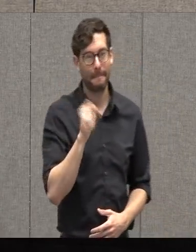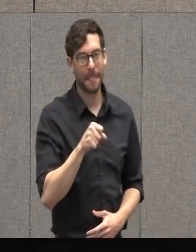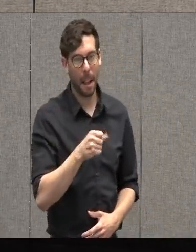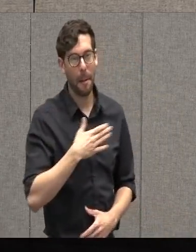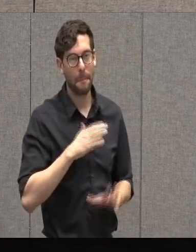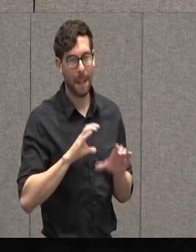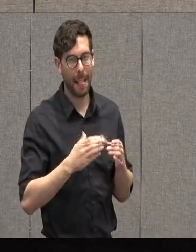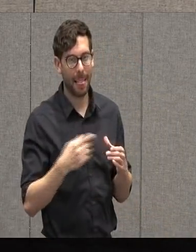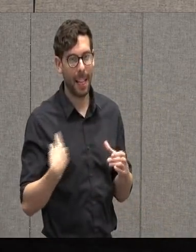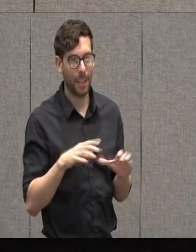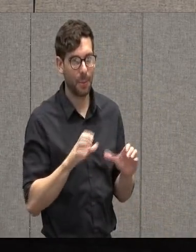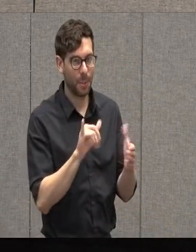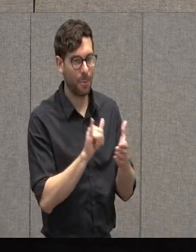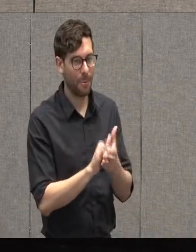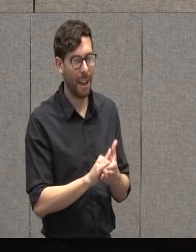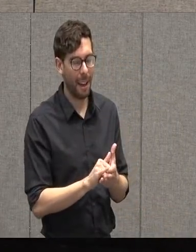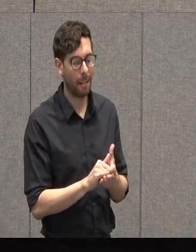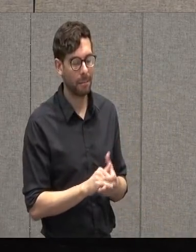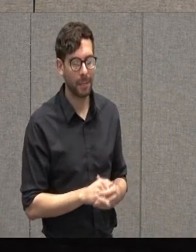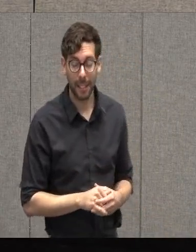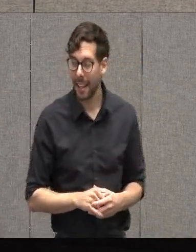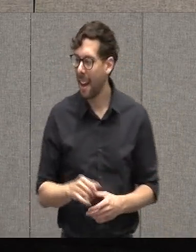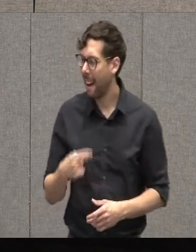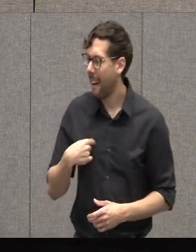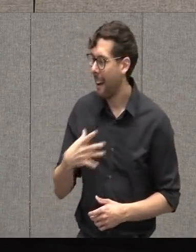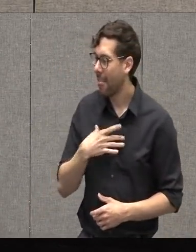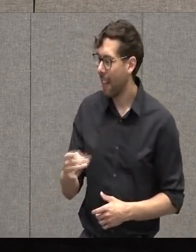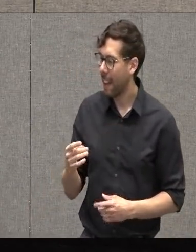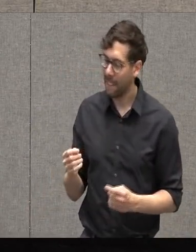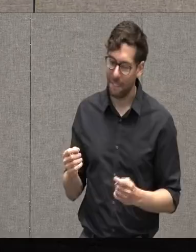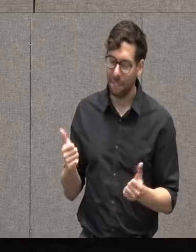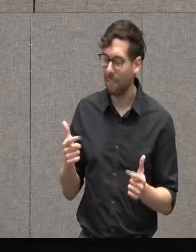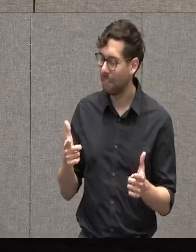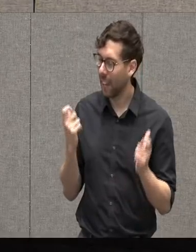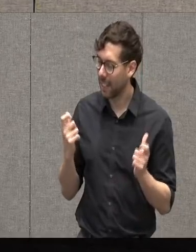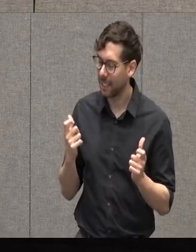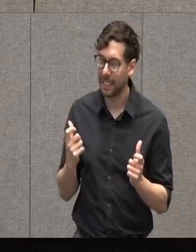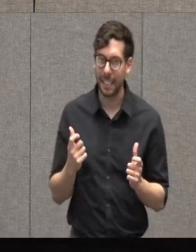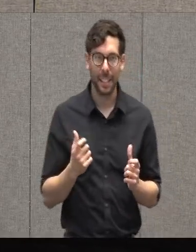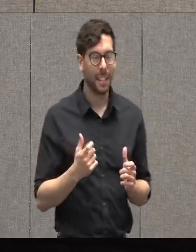I like fast facts. Yes, fast. Minute math. I have to beat five.